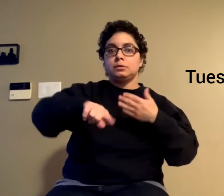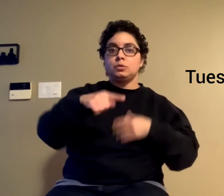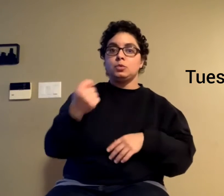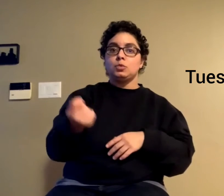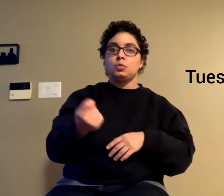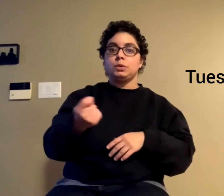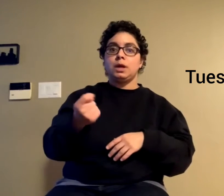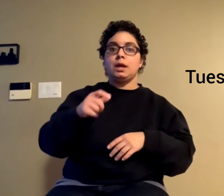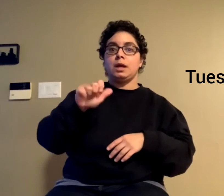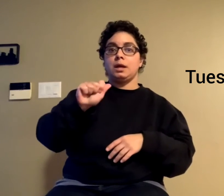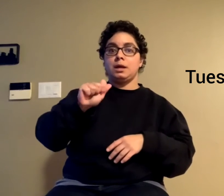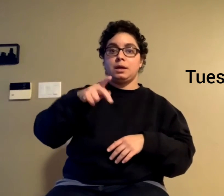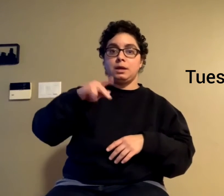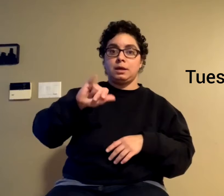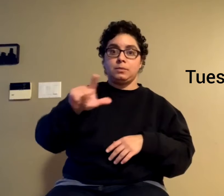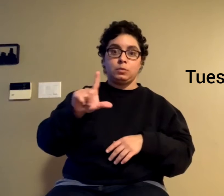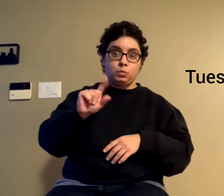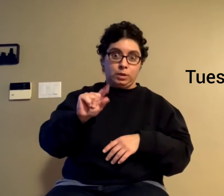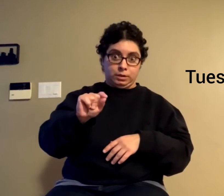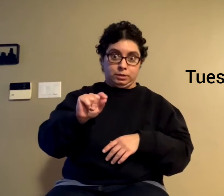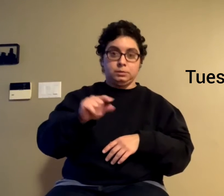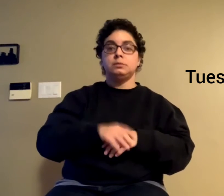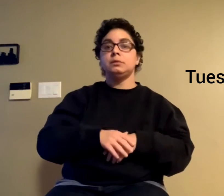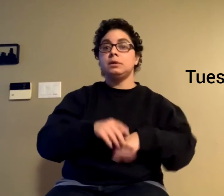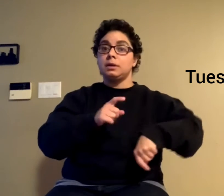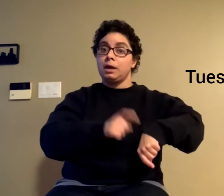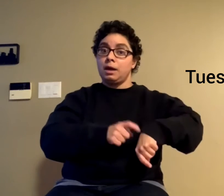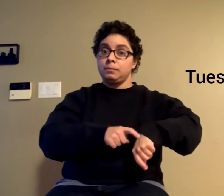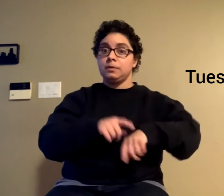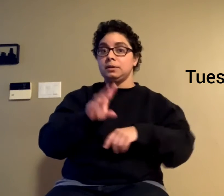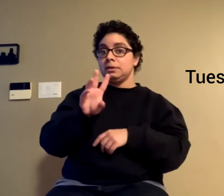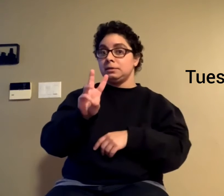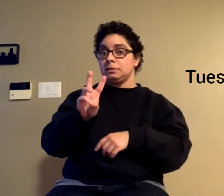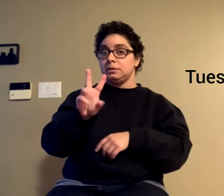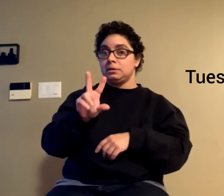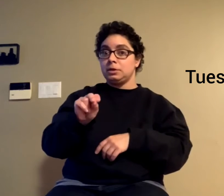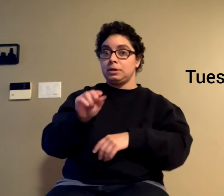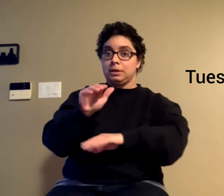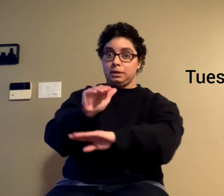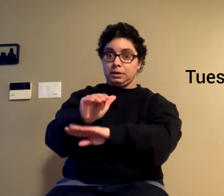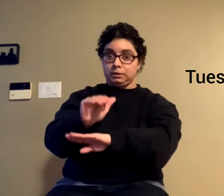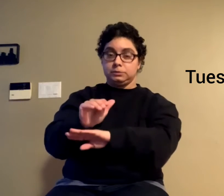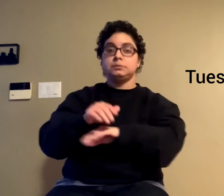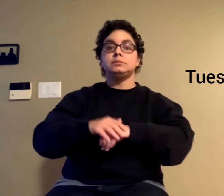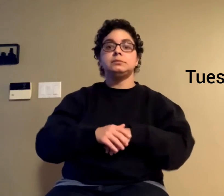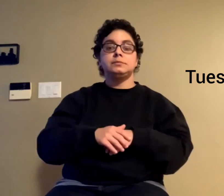Next Tuesday, April 20th. Time: 6.30pm.